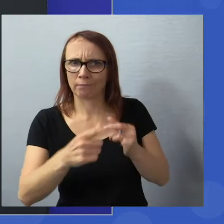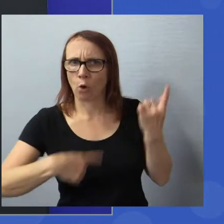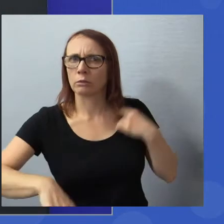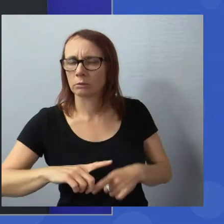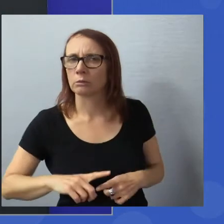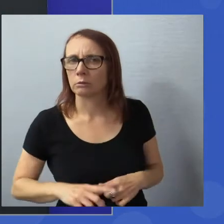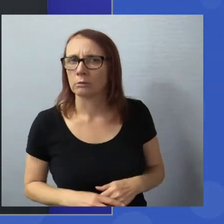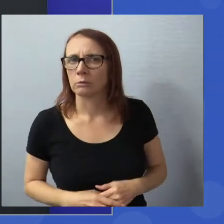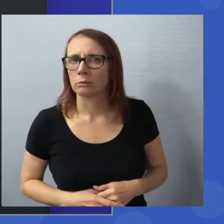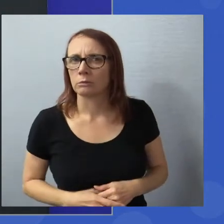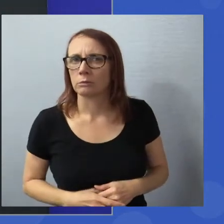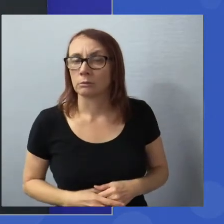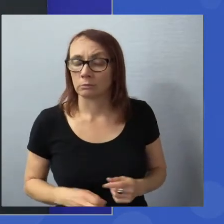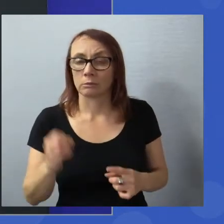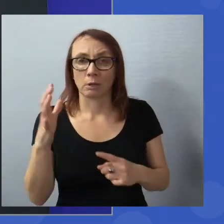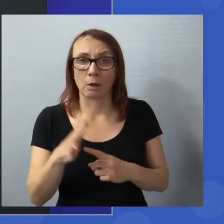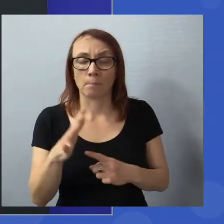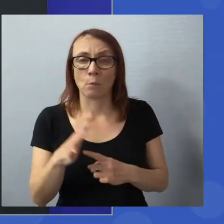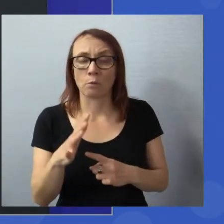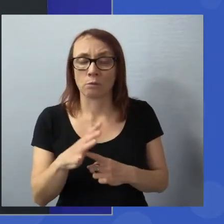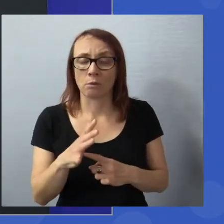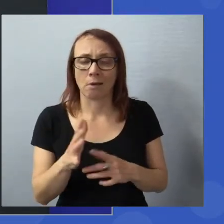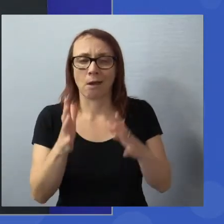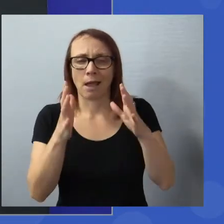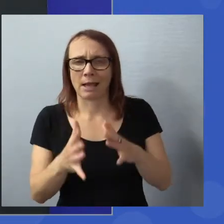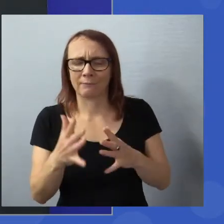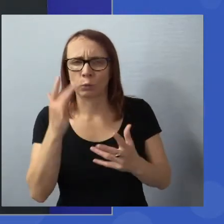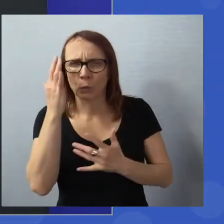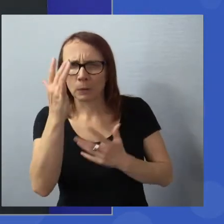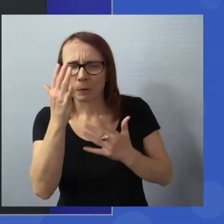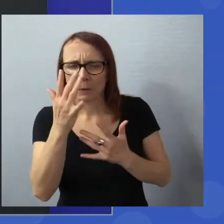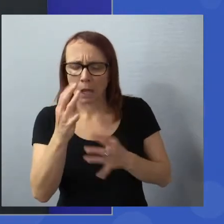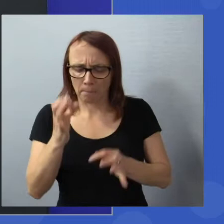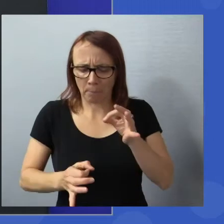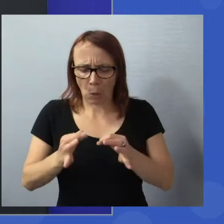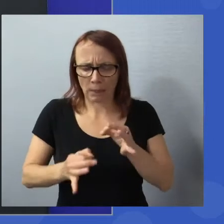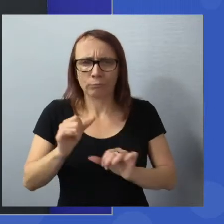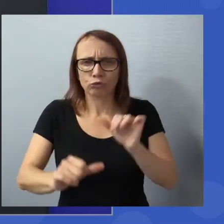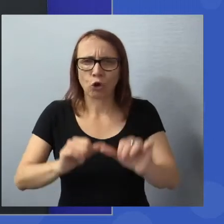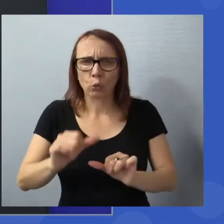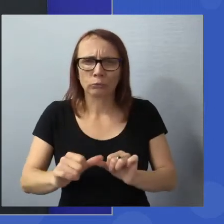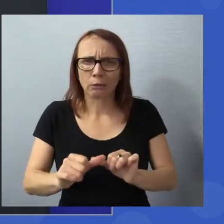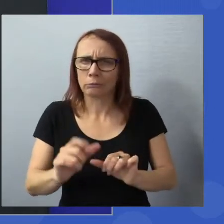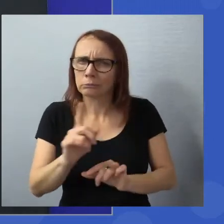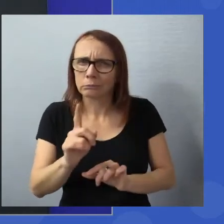country so it's really important that we do think about how we do politics in order to achieve these outcomes because it seems to me that it's not obvious